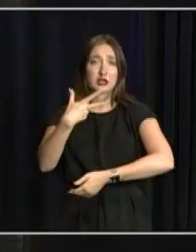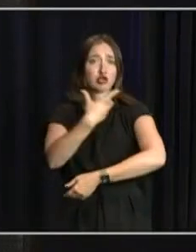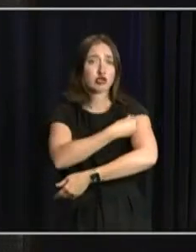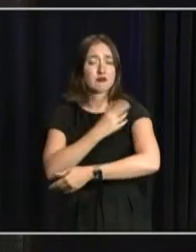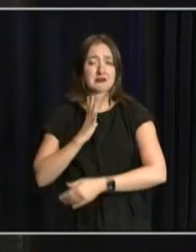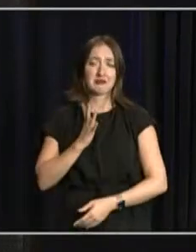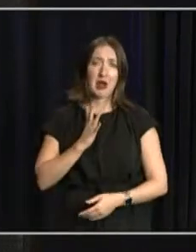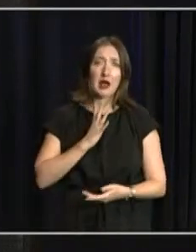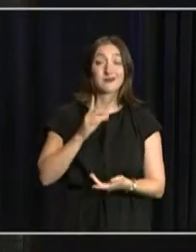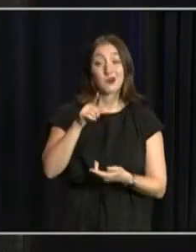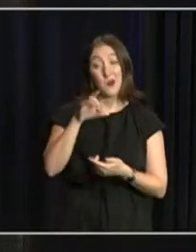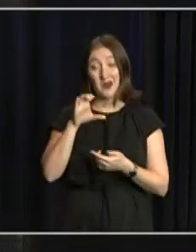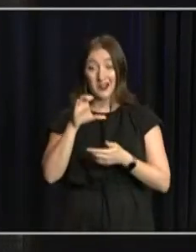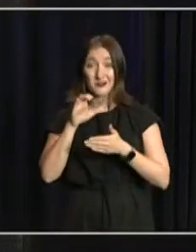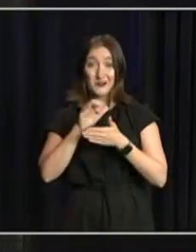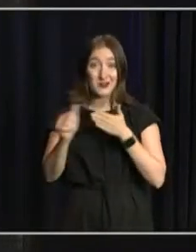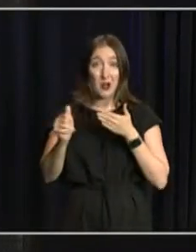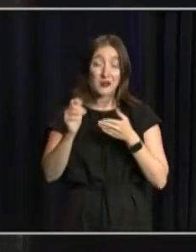site for that second dose.